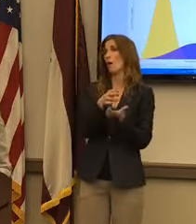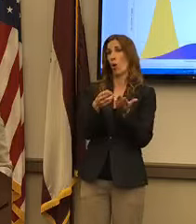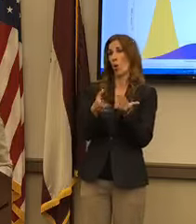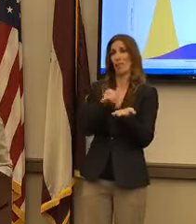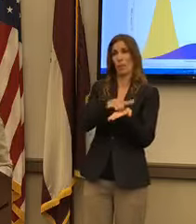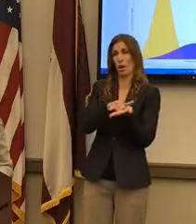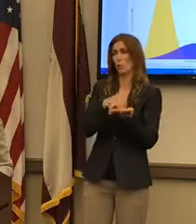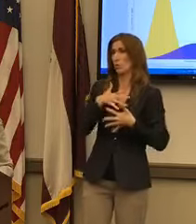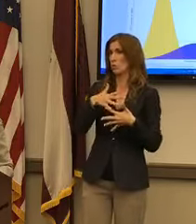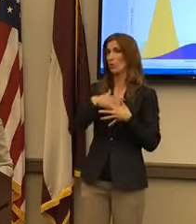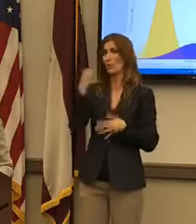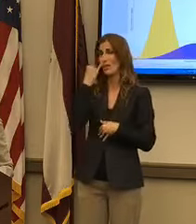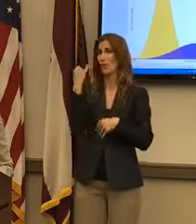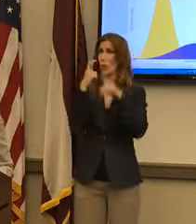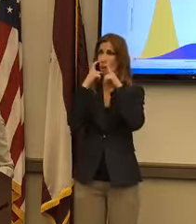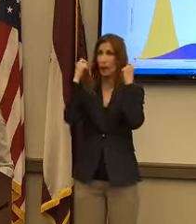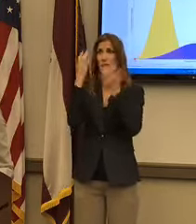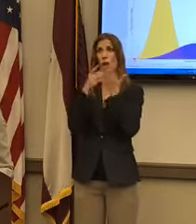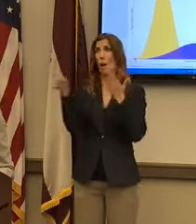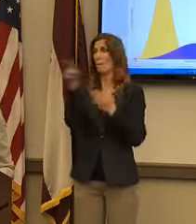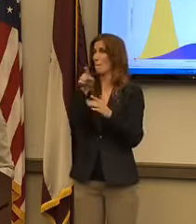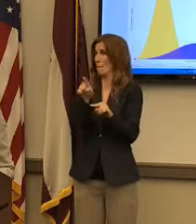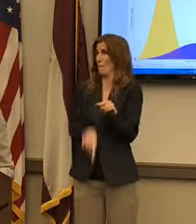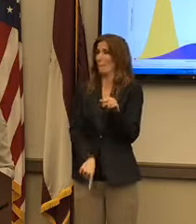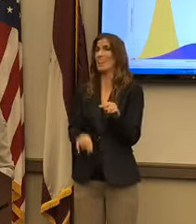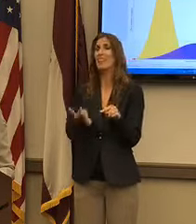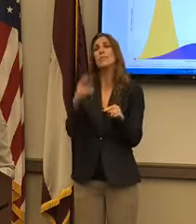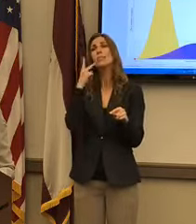breathe that they have a mask on so everyone that you see that doesn't have